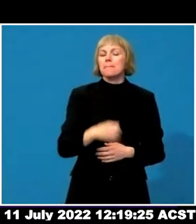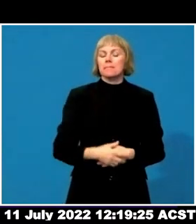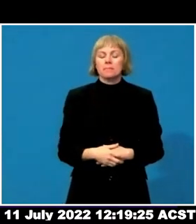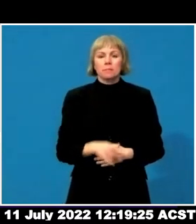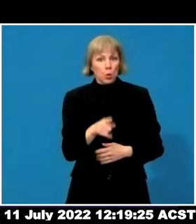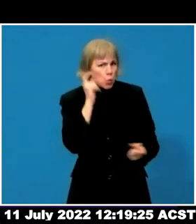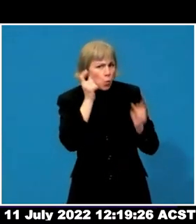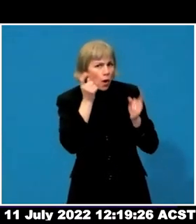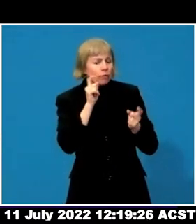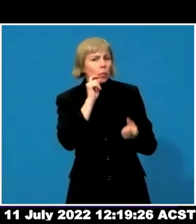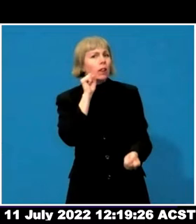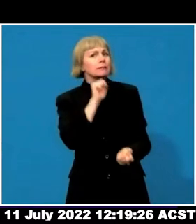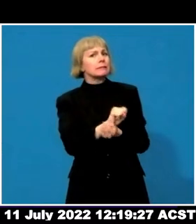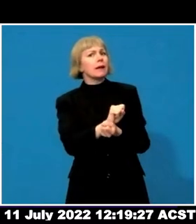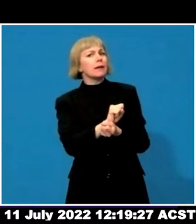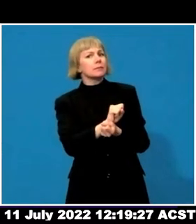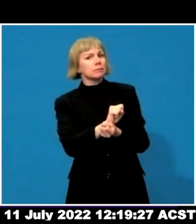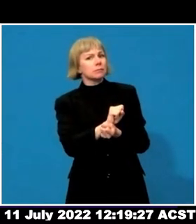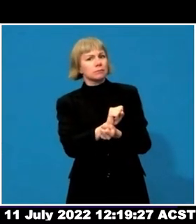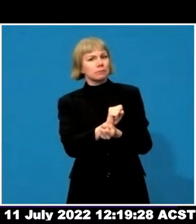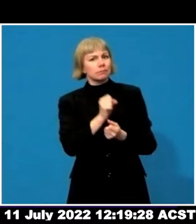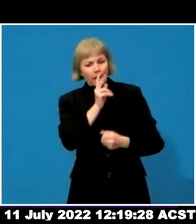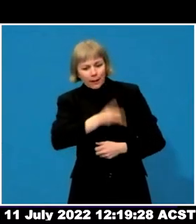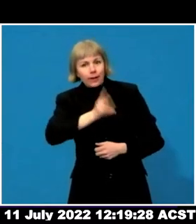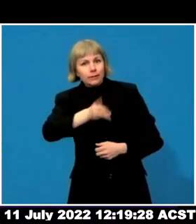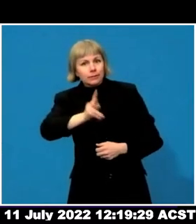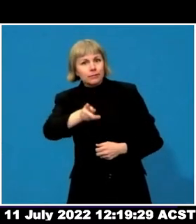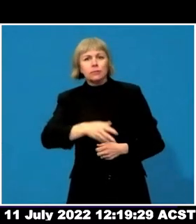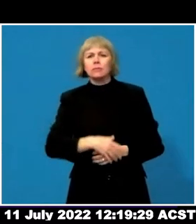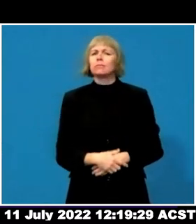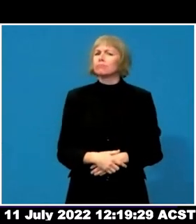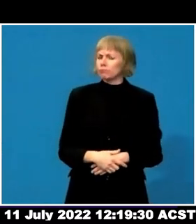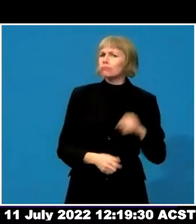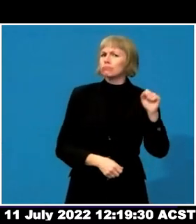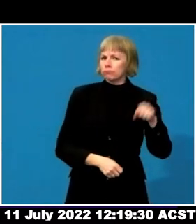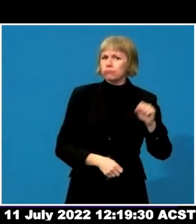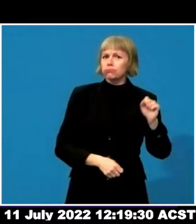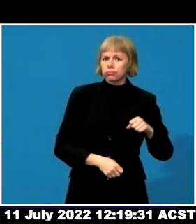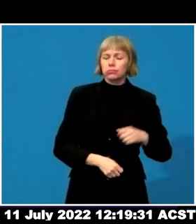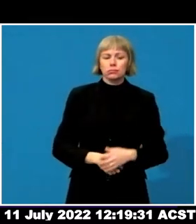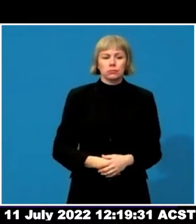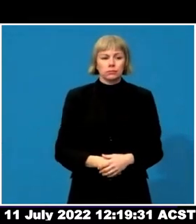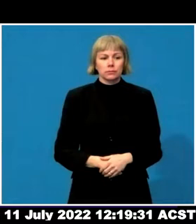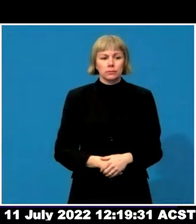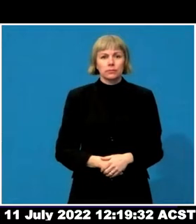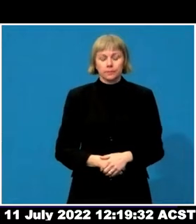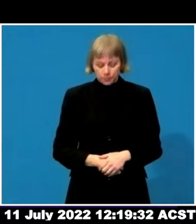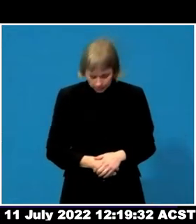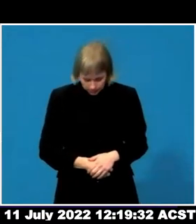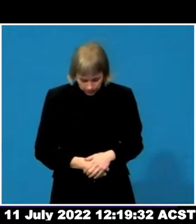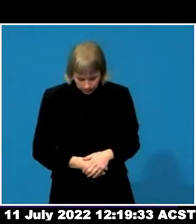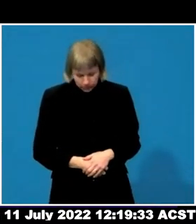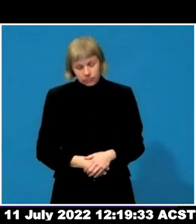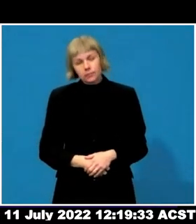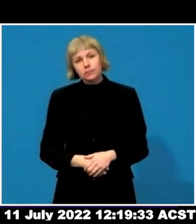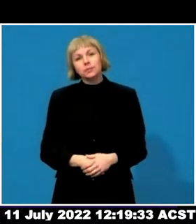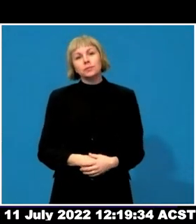days? DAISY: Yeah. MS TARRAGO: And with your scooter,